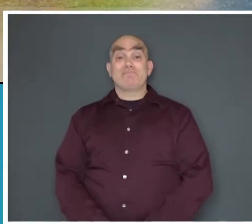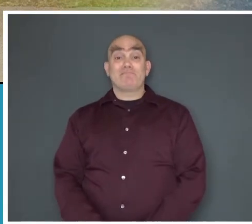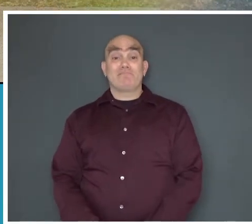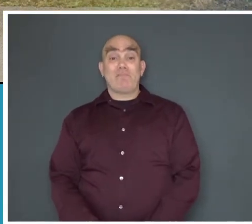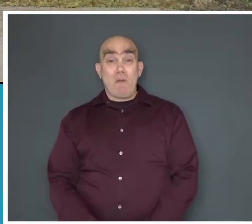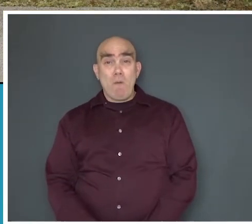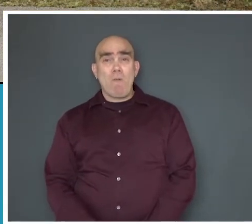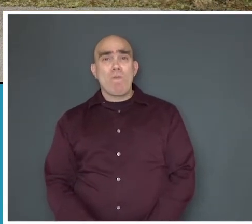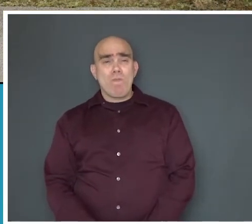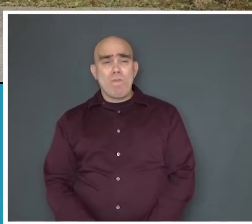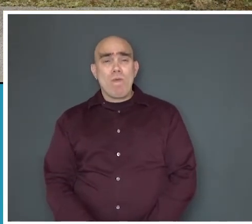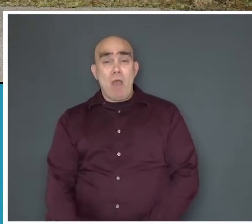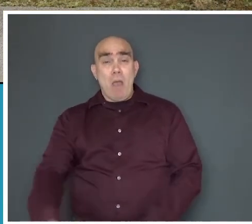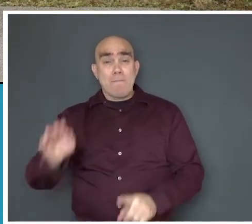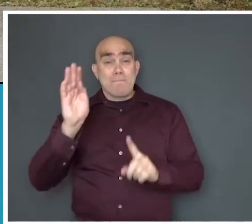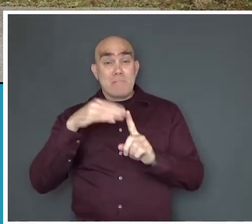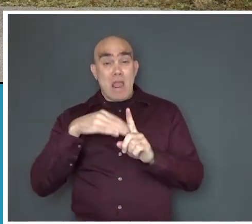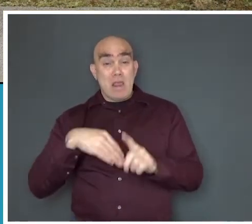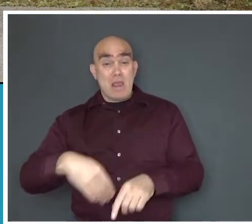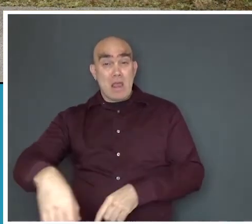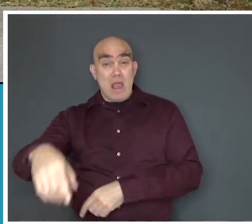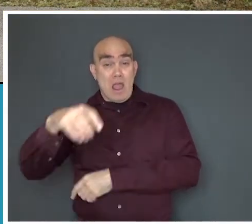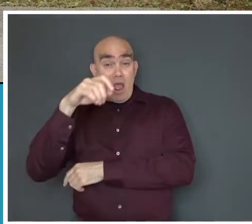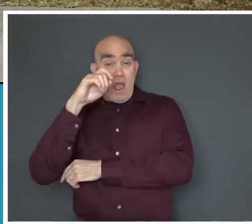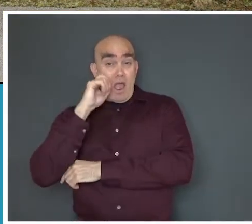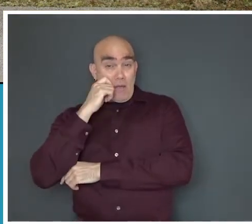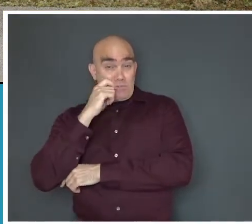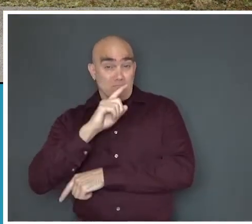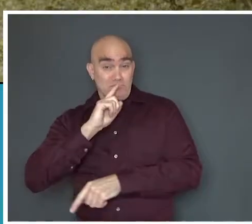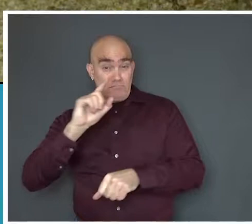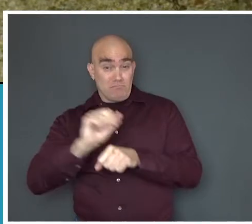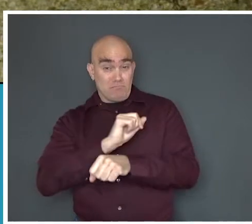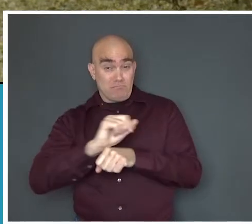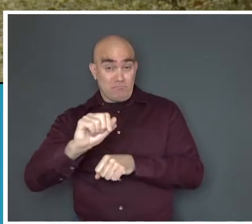Hm, bananas and apples every day?